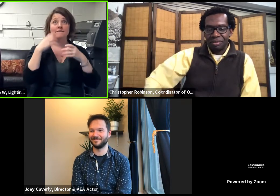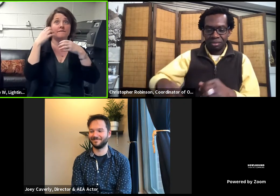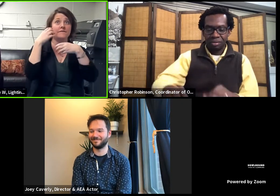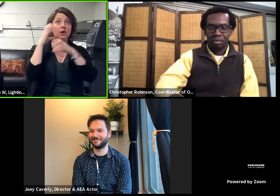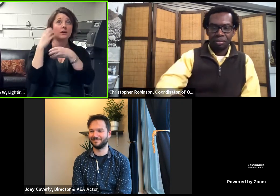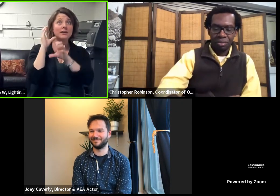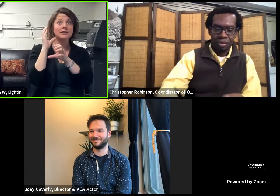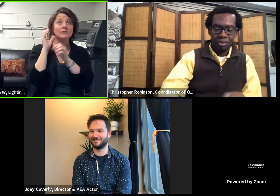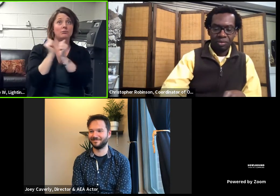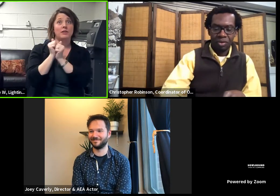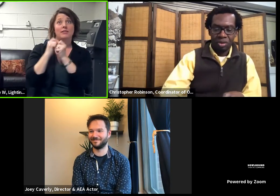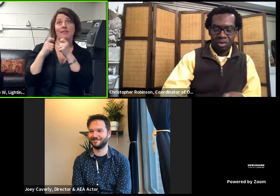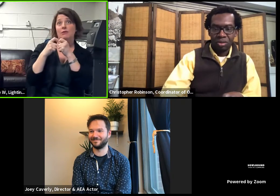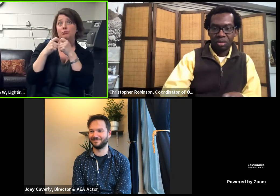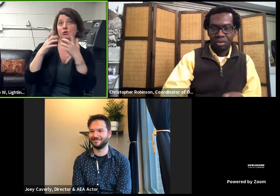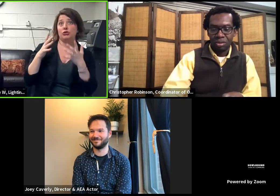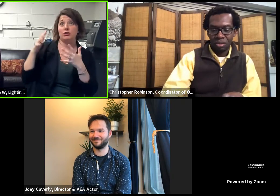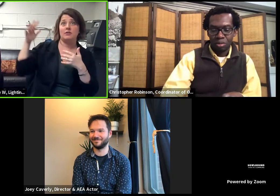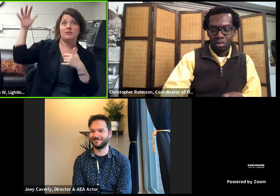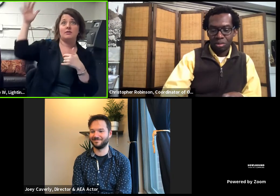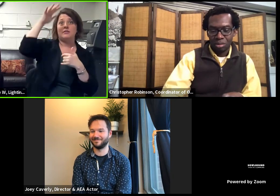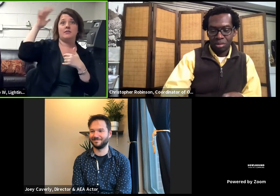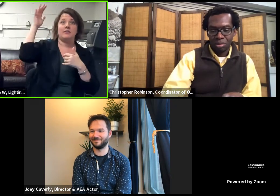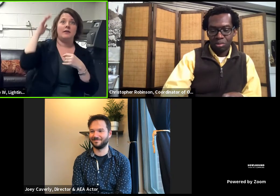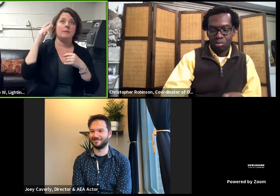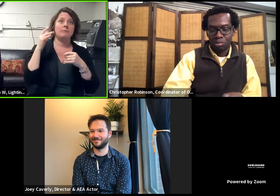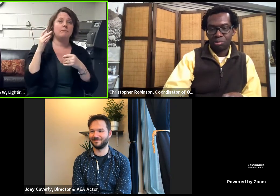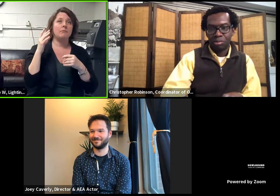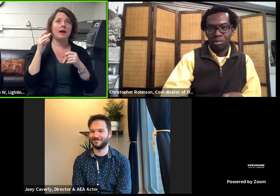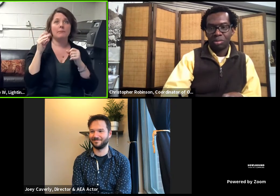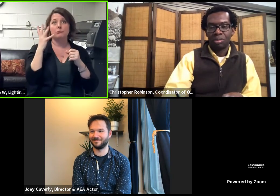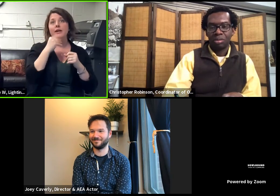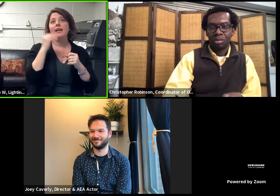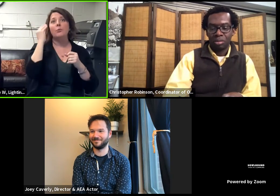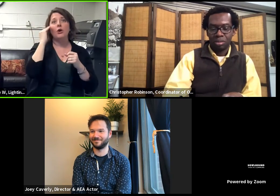So when I'm working with focus and whatever's happening,